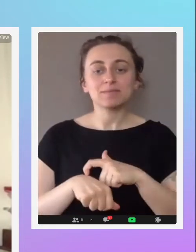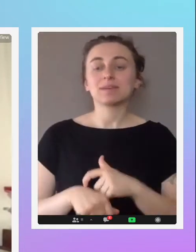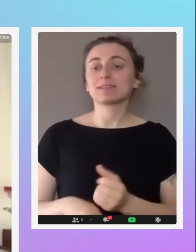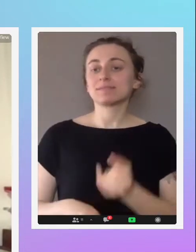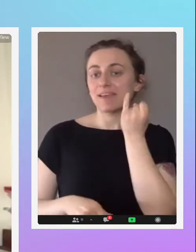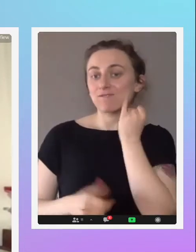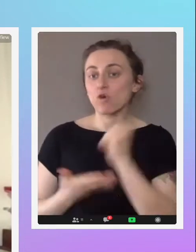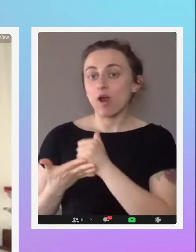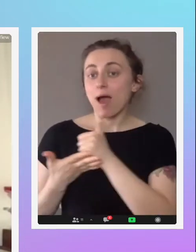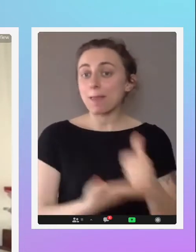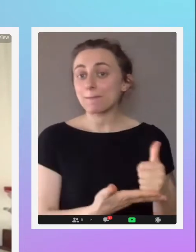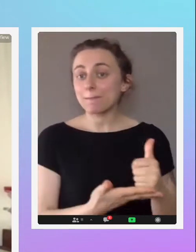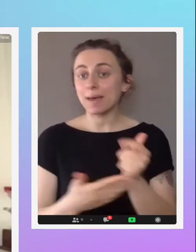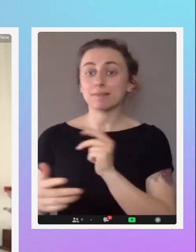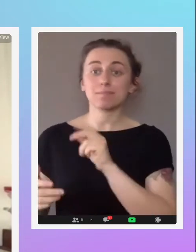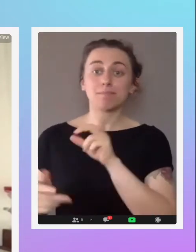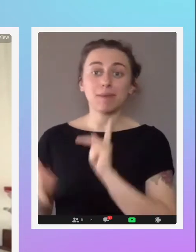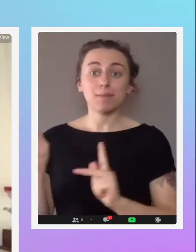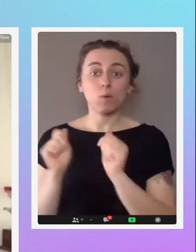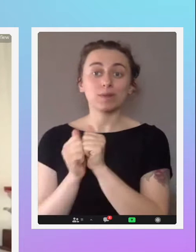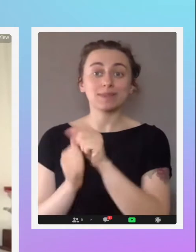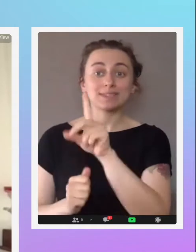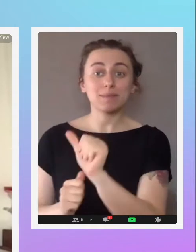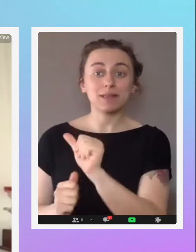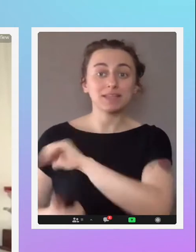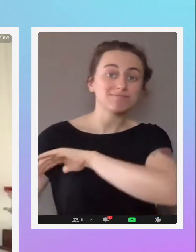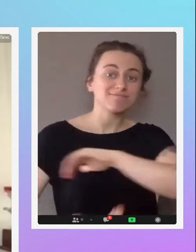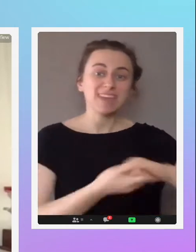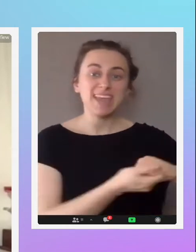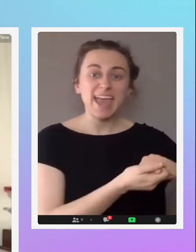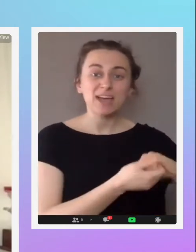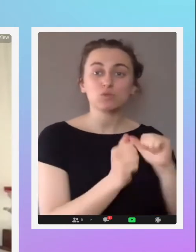the world's population we really benefit everyone.